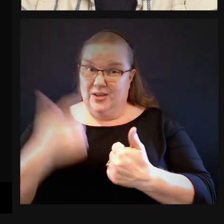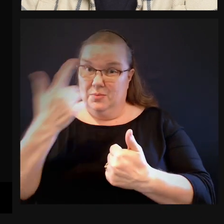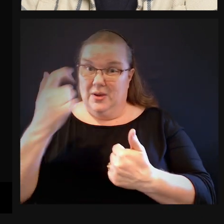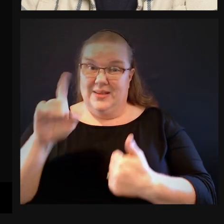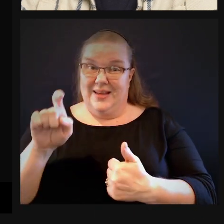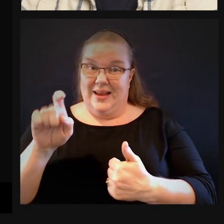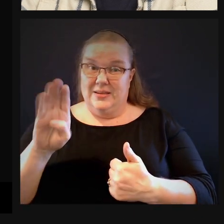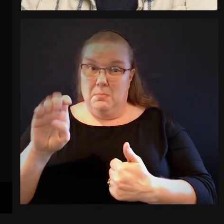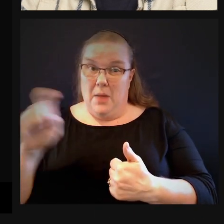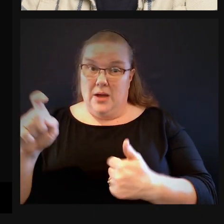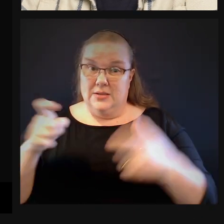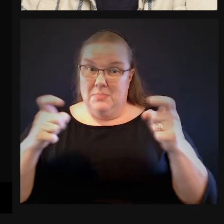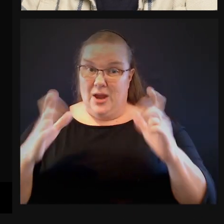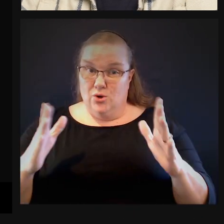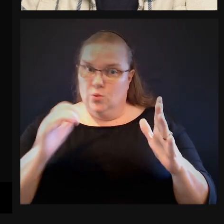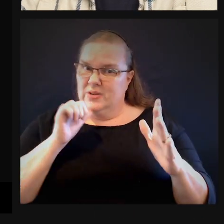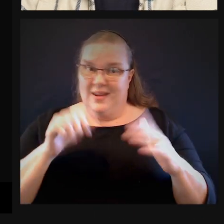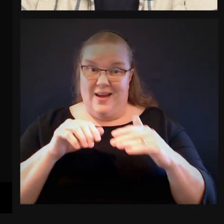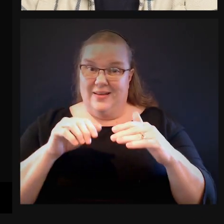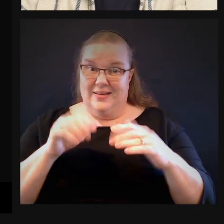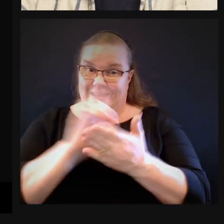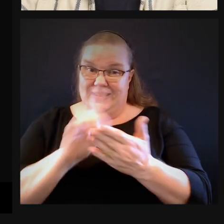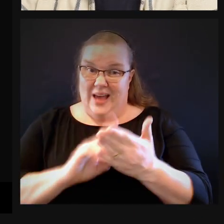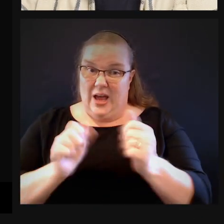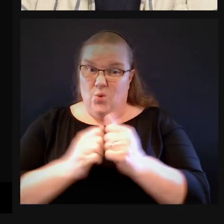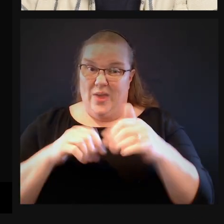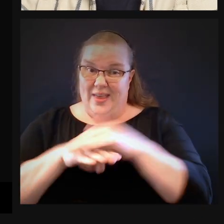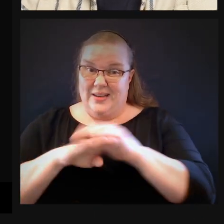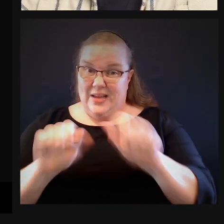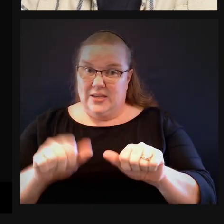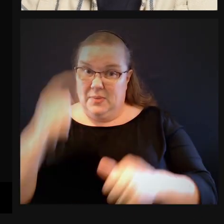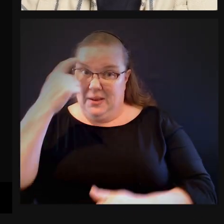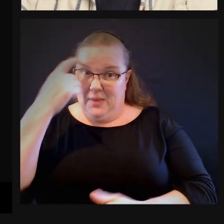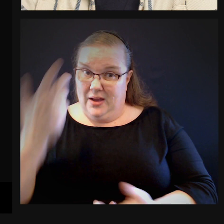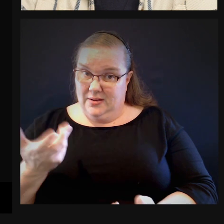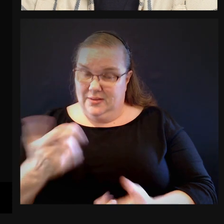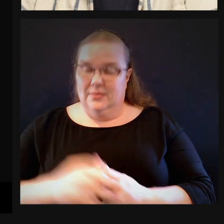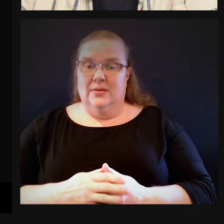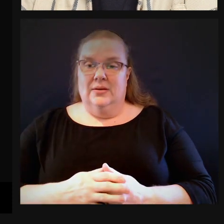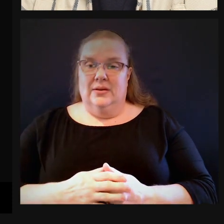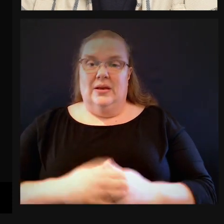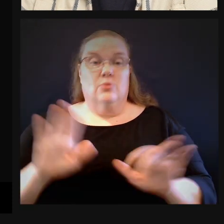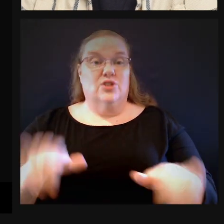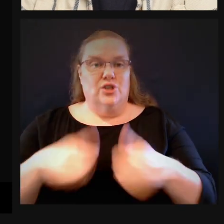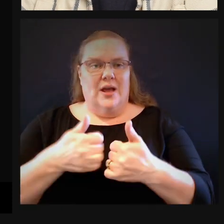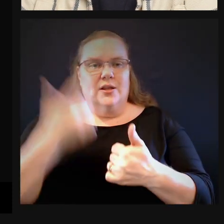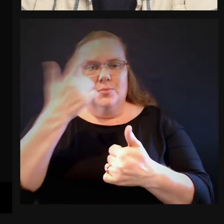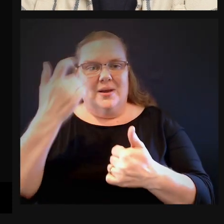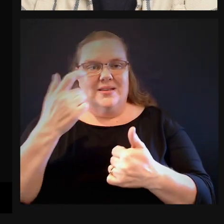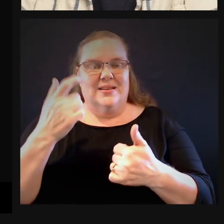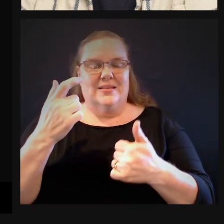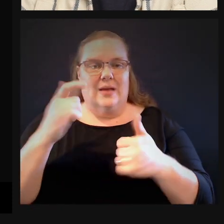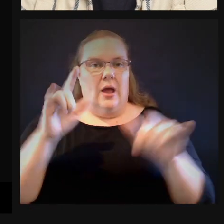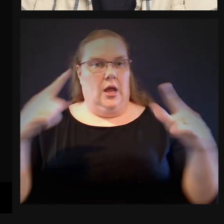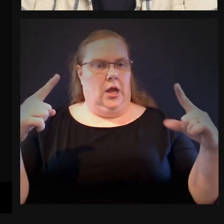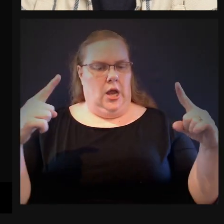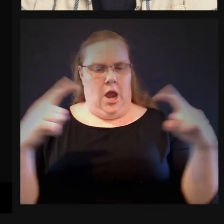was not designed with accessibility in mind. It was also challenging because it is a very complex application,